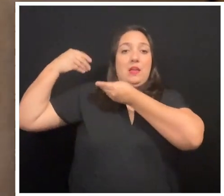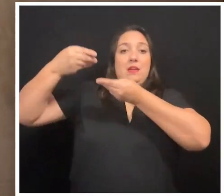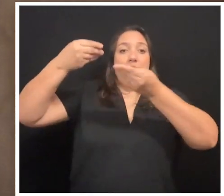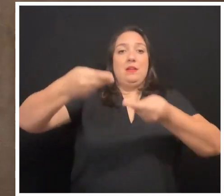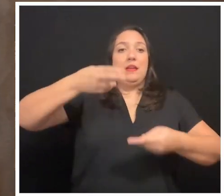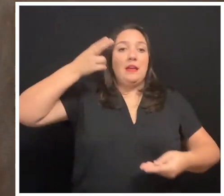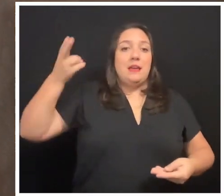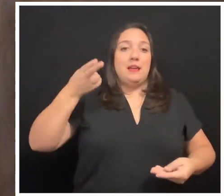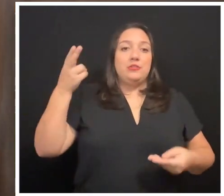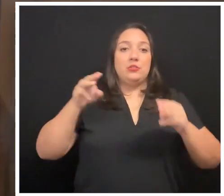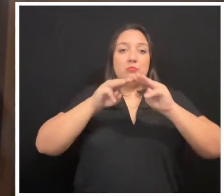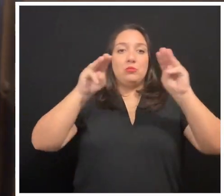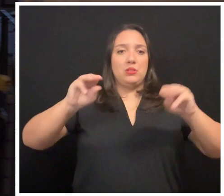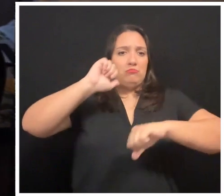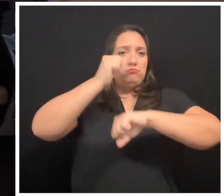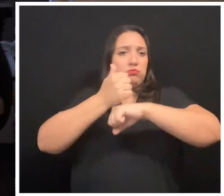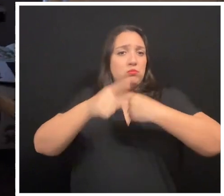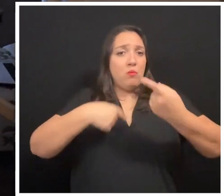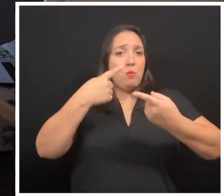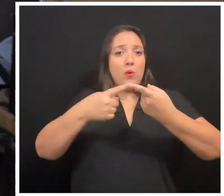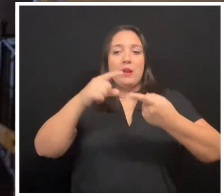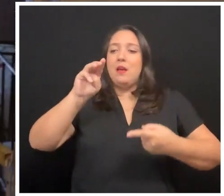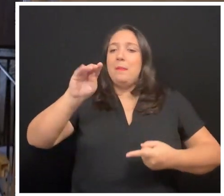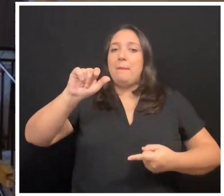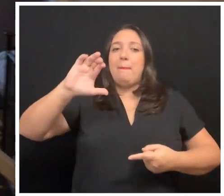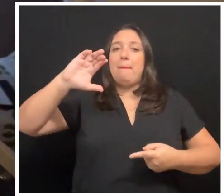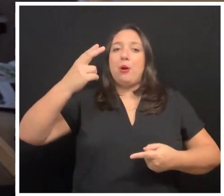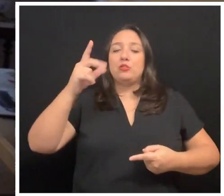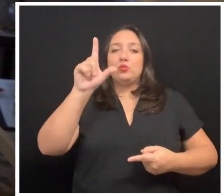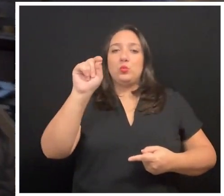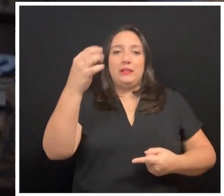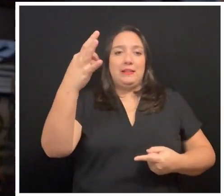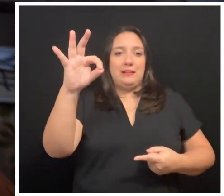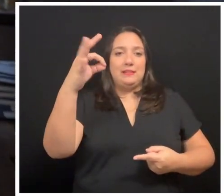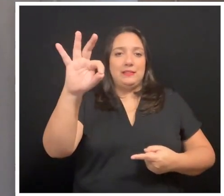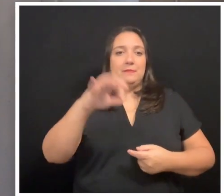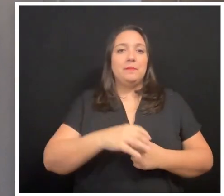and History museum was founded in March of 2019